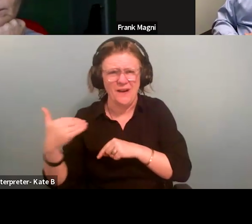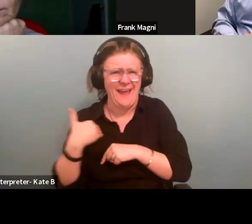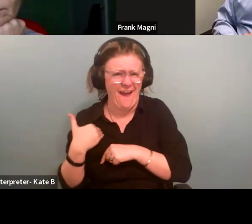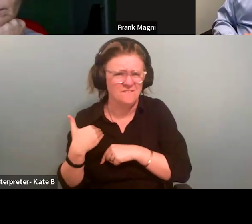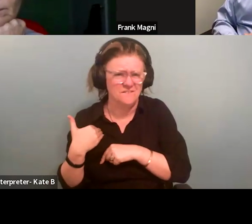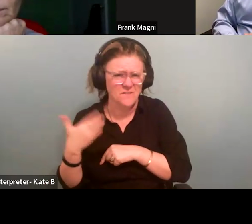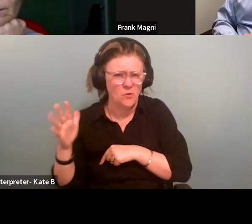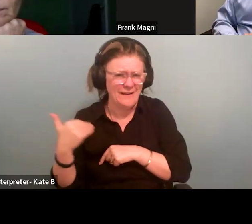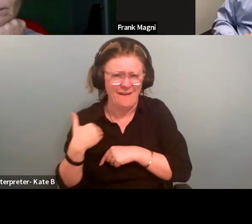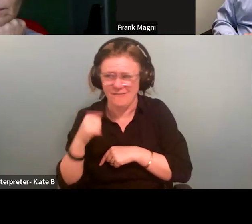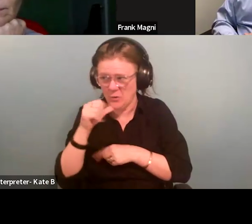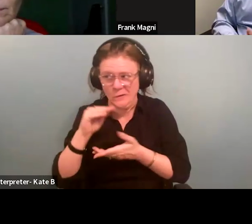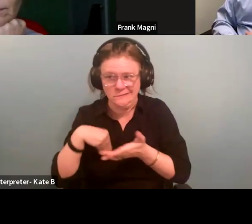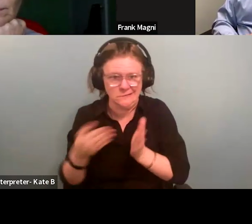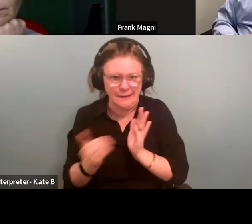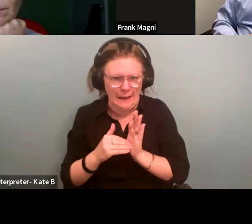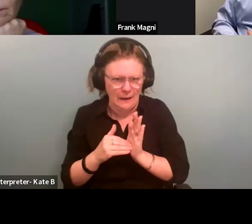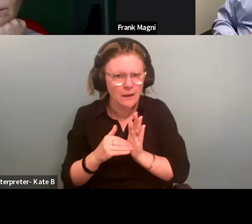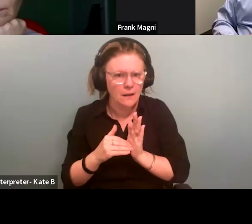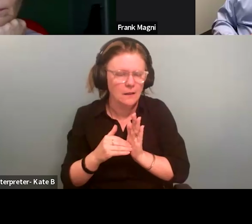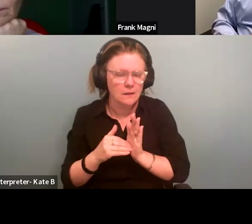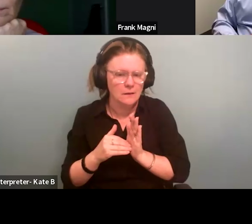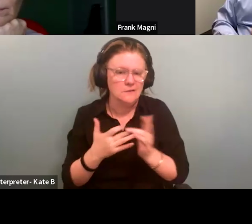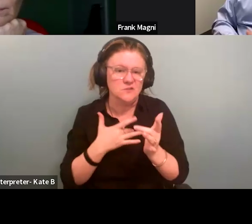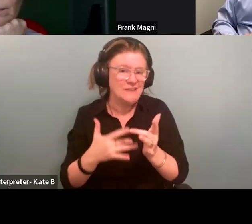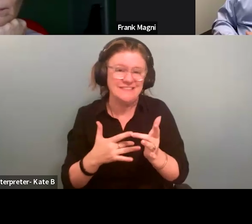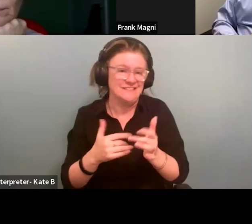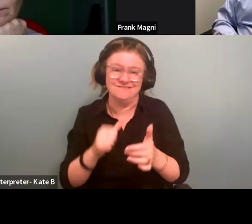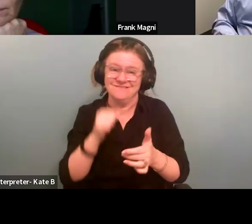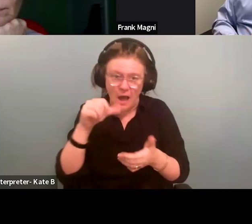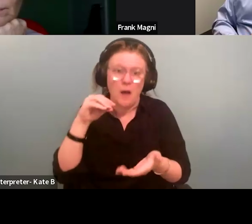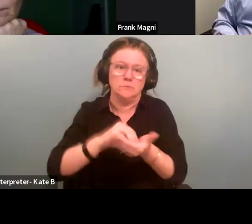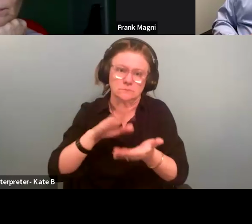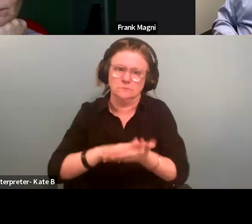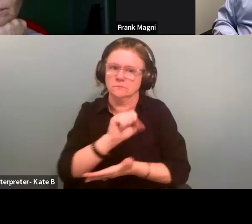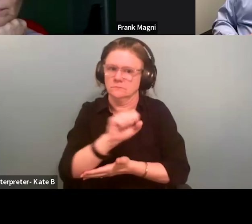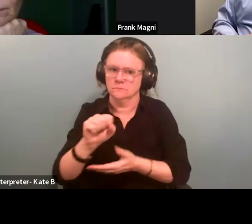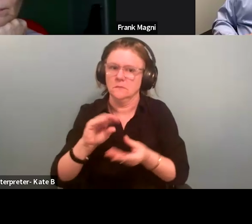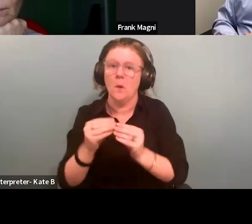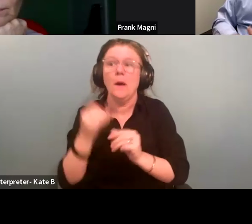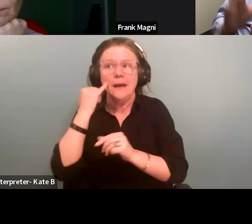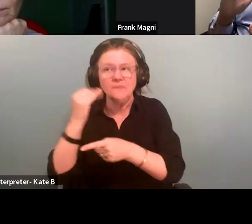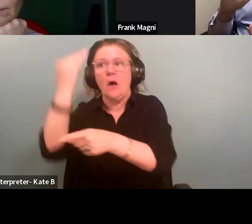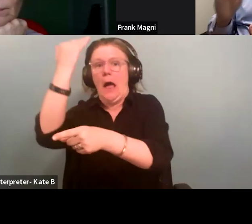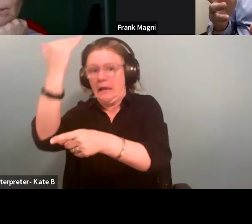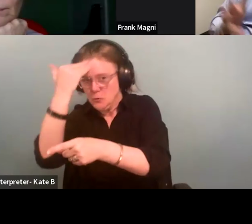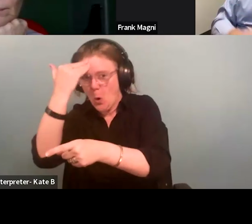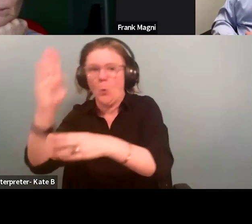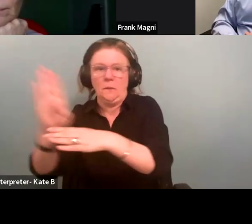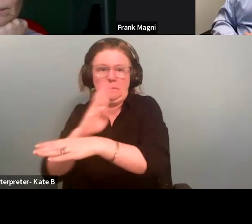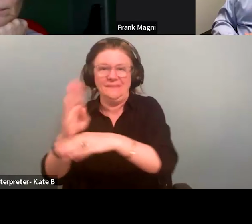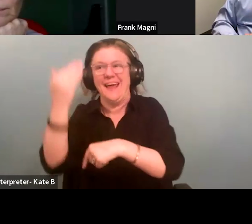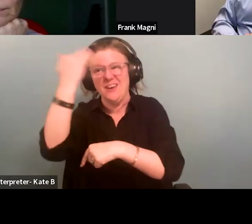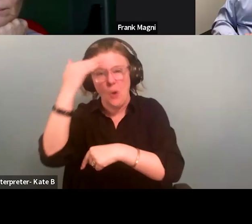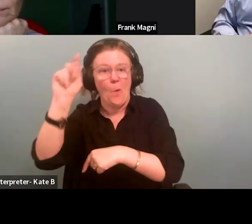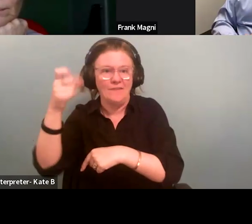So I just, I basically avoid it as much as possible unless I know that that entity-- I know that I need to do business with this entity